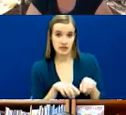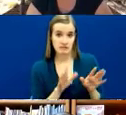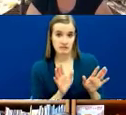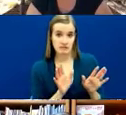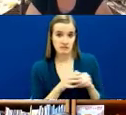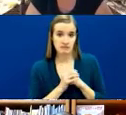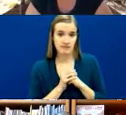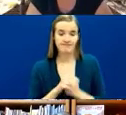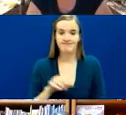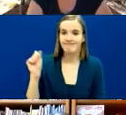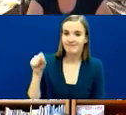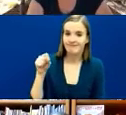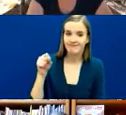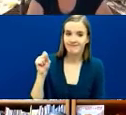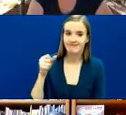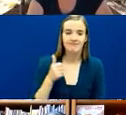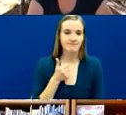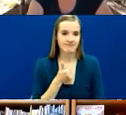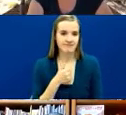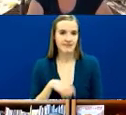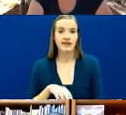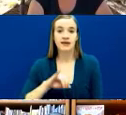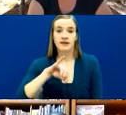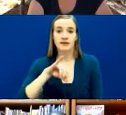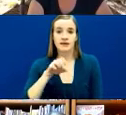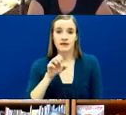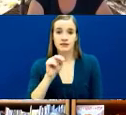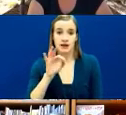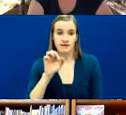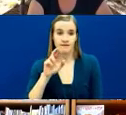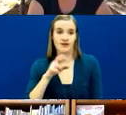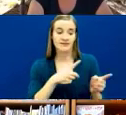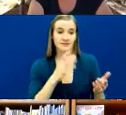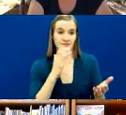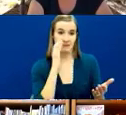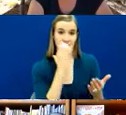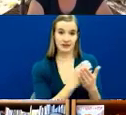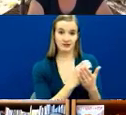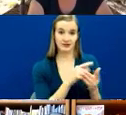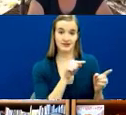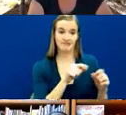Jennifer: Yes. Okay. Um, this is my photo of my participation in the Capitol